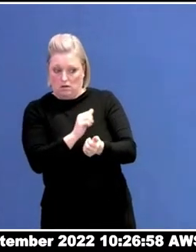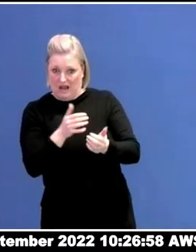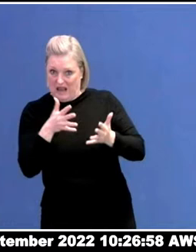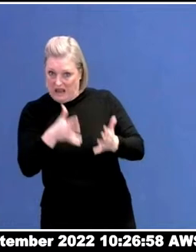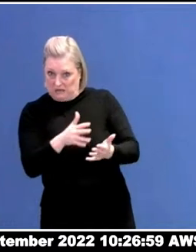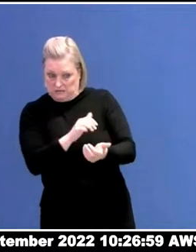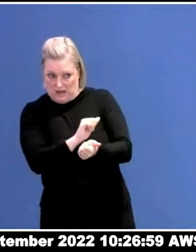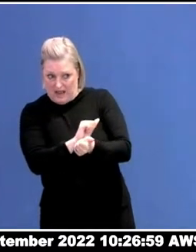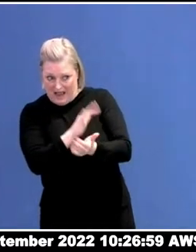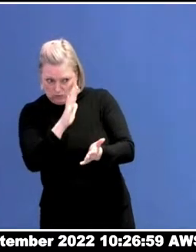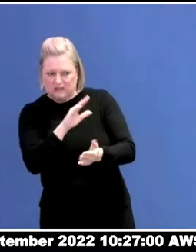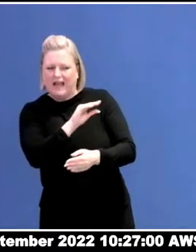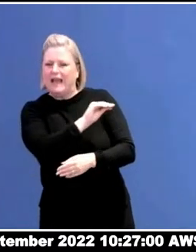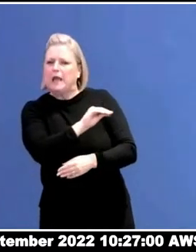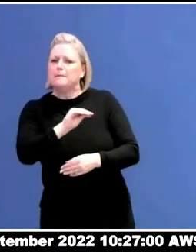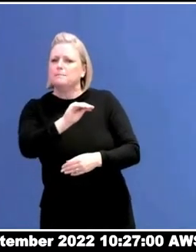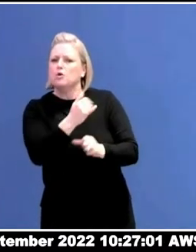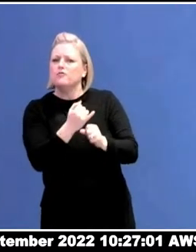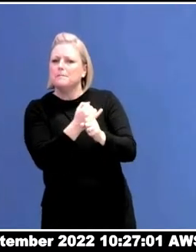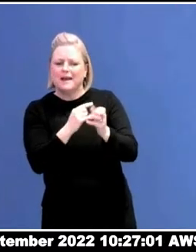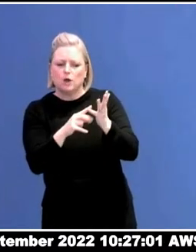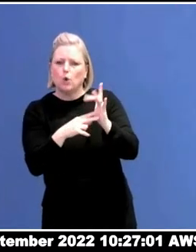in the medical unit at the centre for four or five days. That is correct.